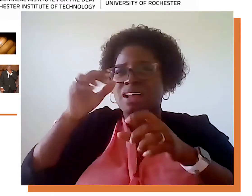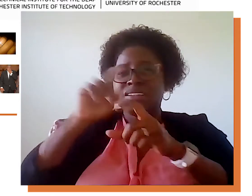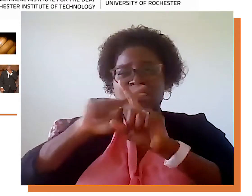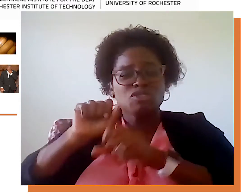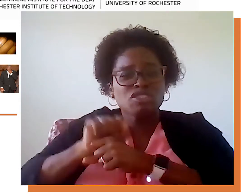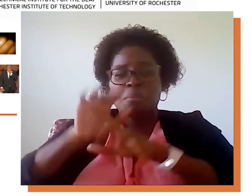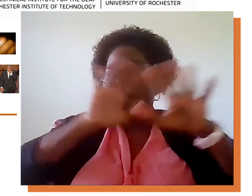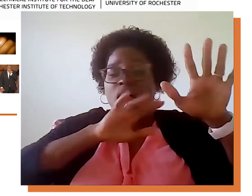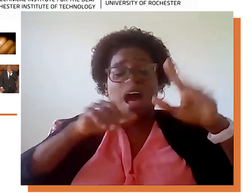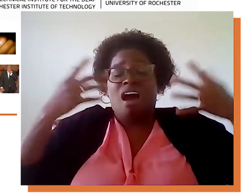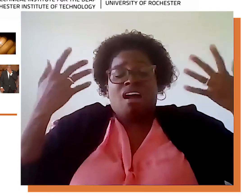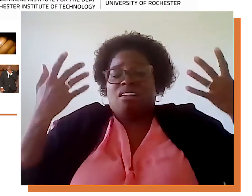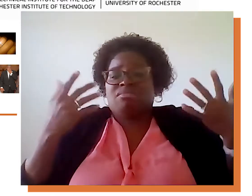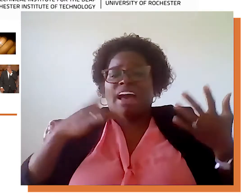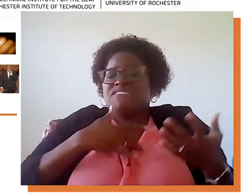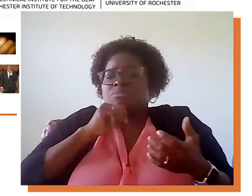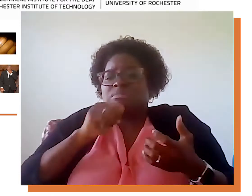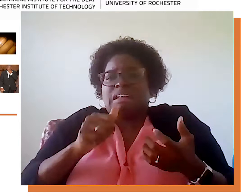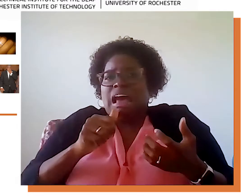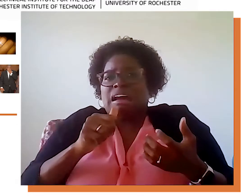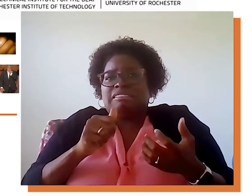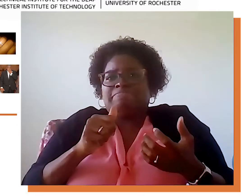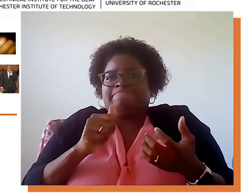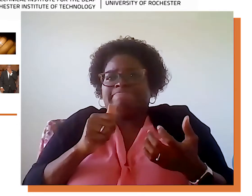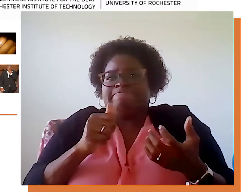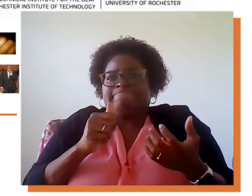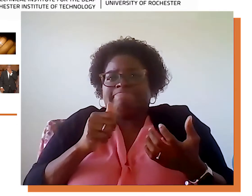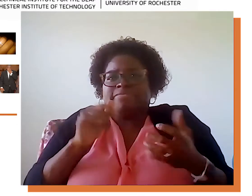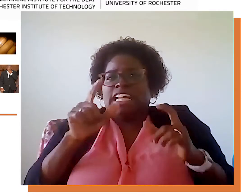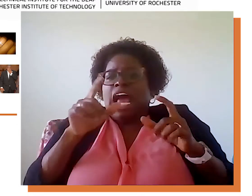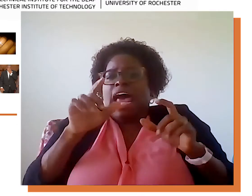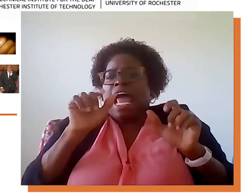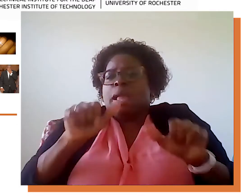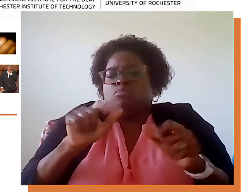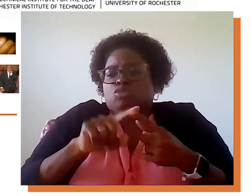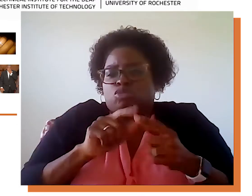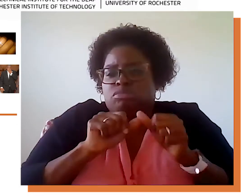throughout those years that I did. I didn't feel focused, and I just felt like